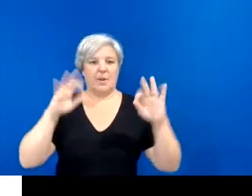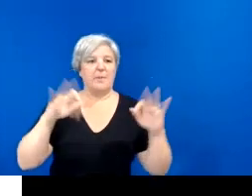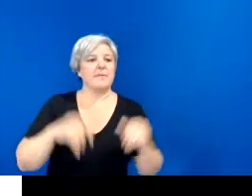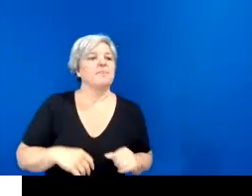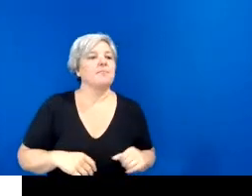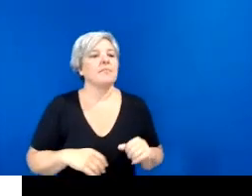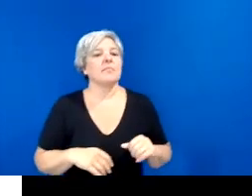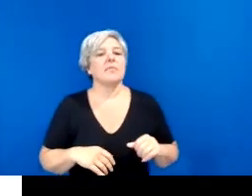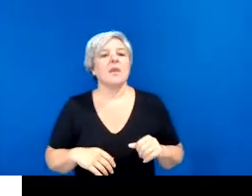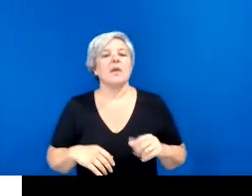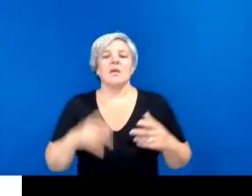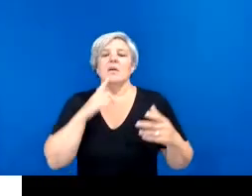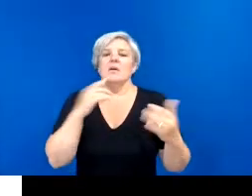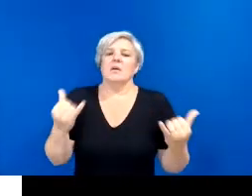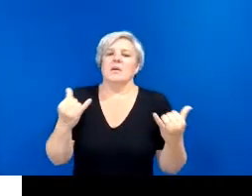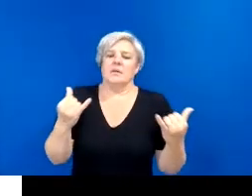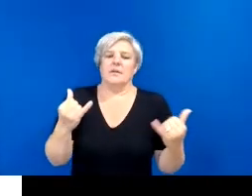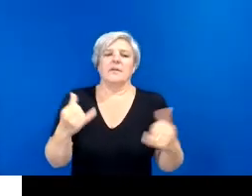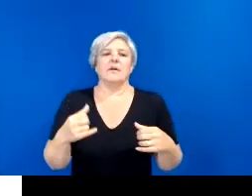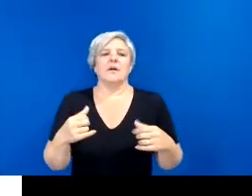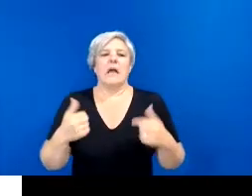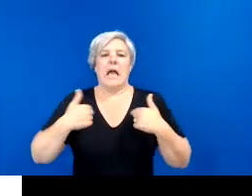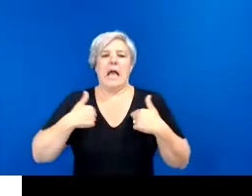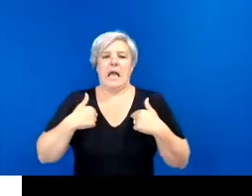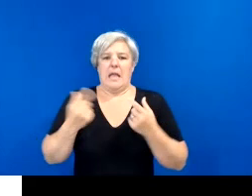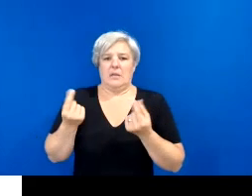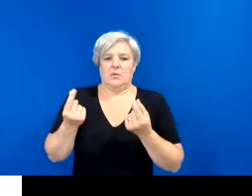So at this point, I'm going to go into showing